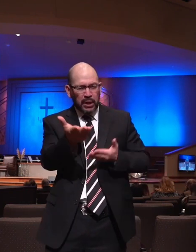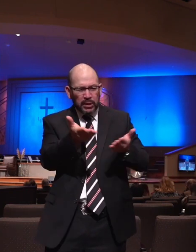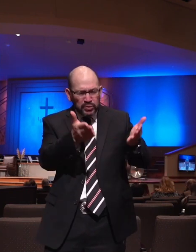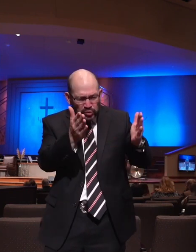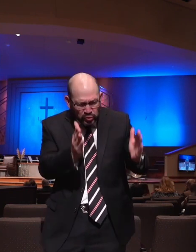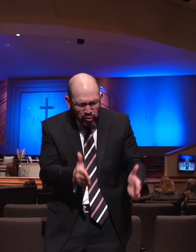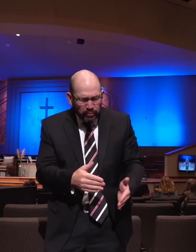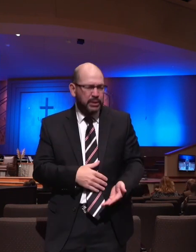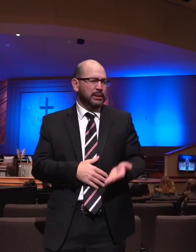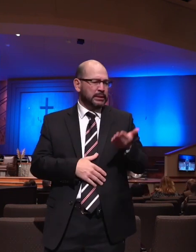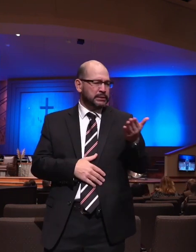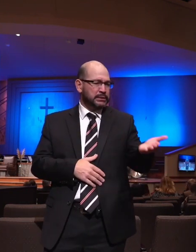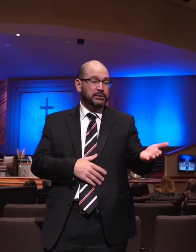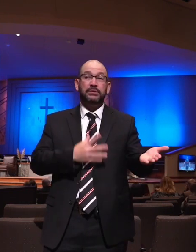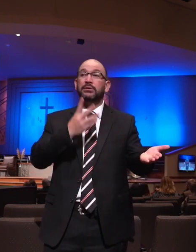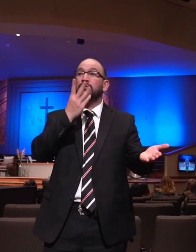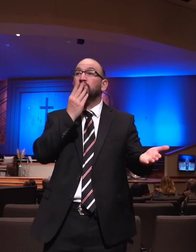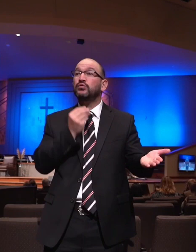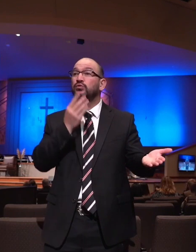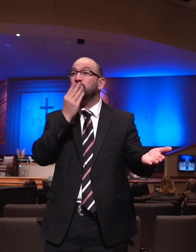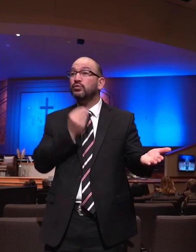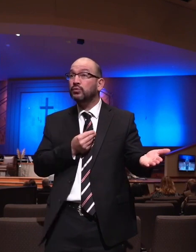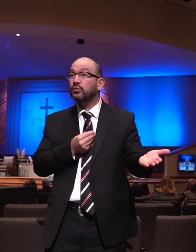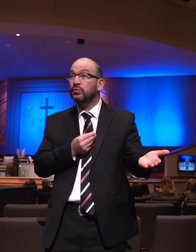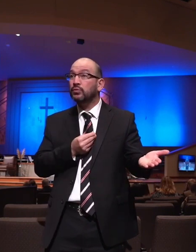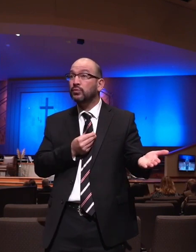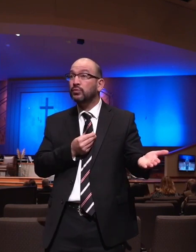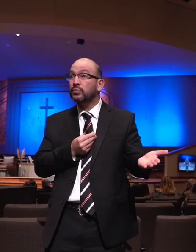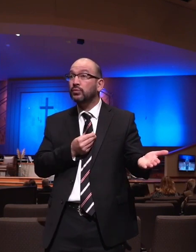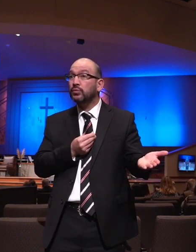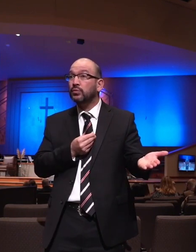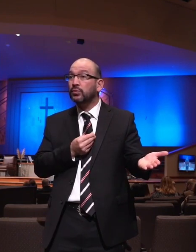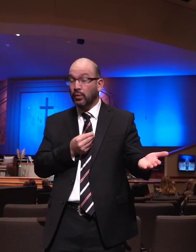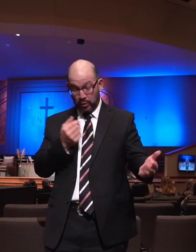soon as we as Christians get over